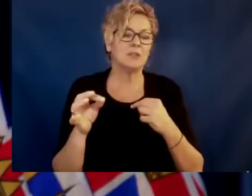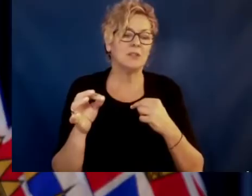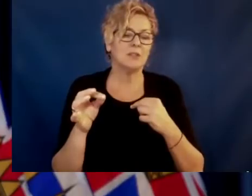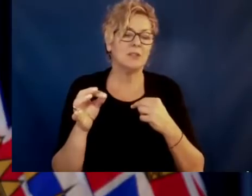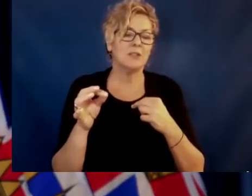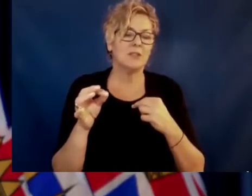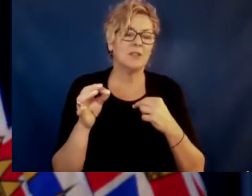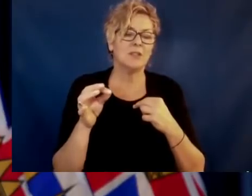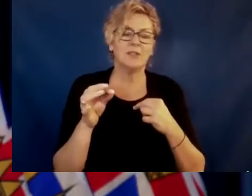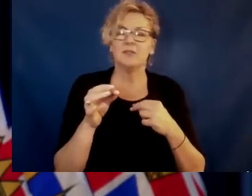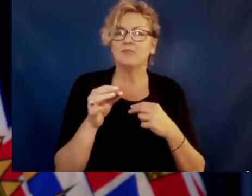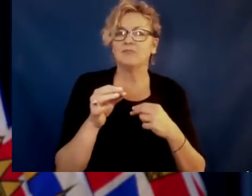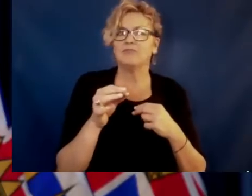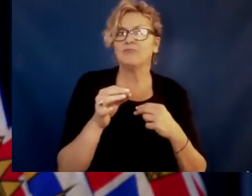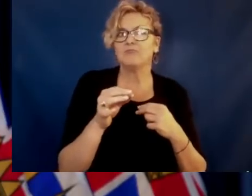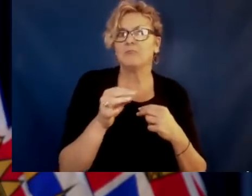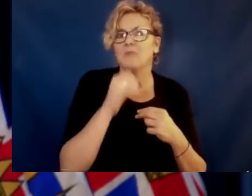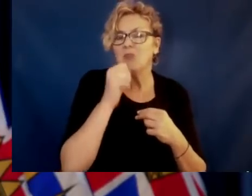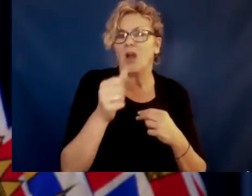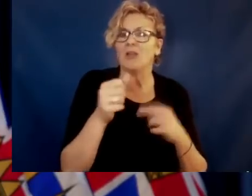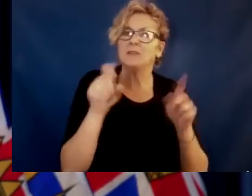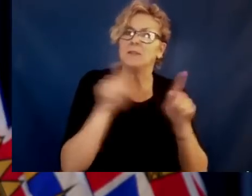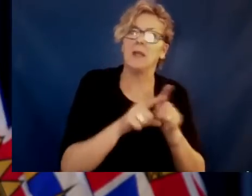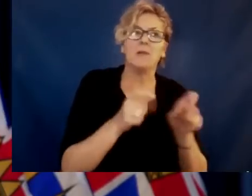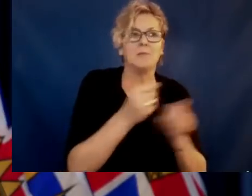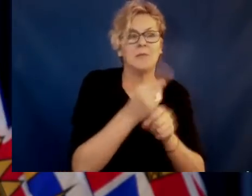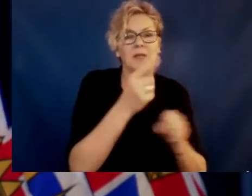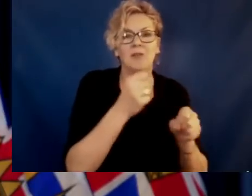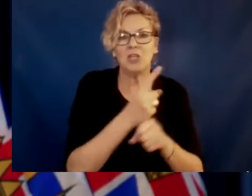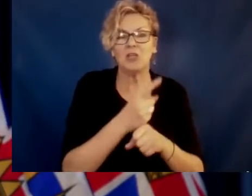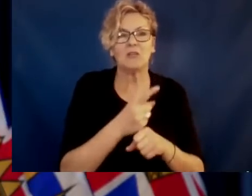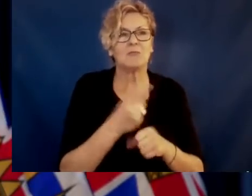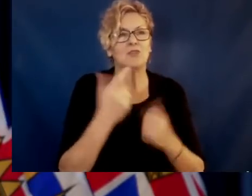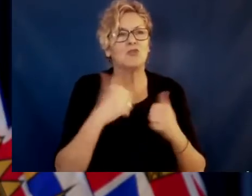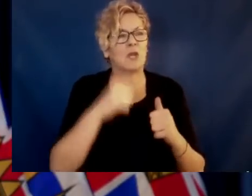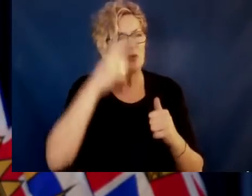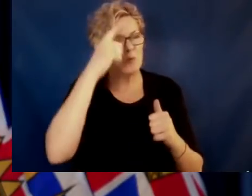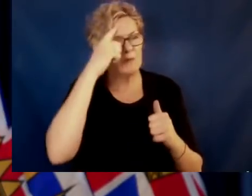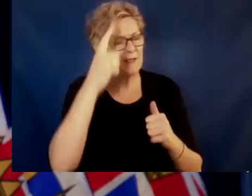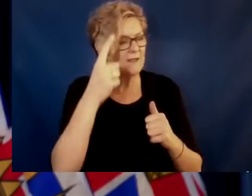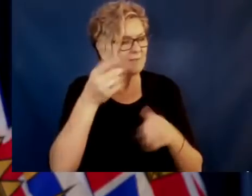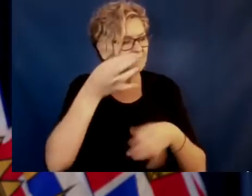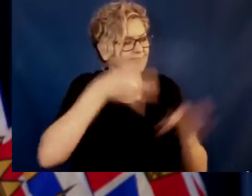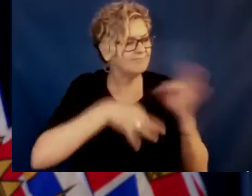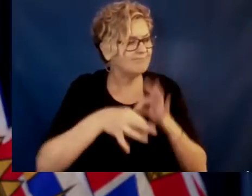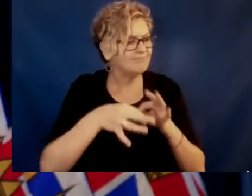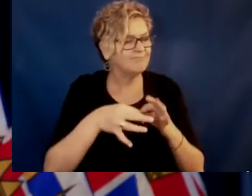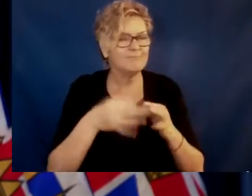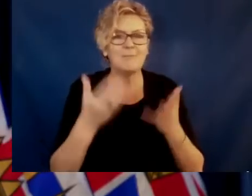as well and that this one will be different and it needs to be small, we need to have